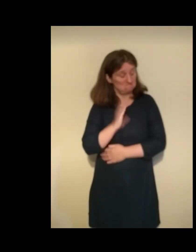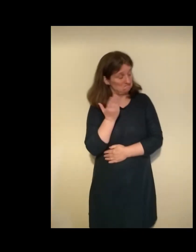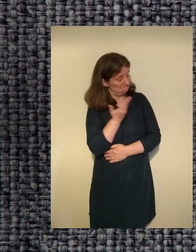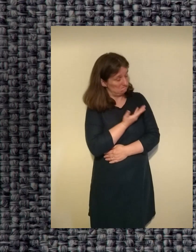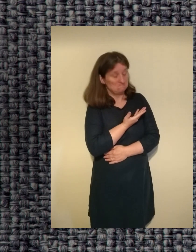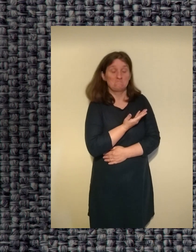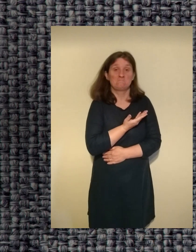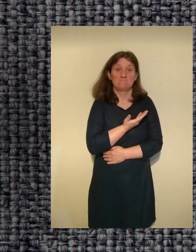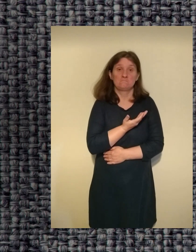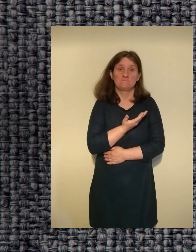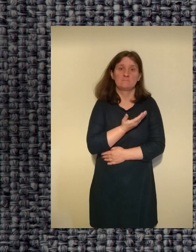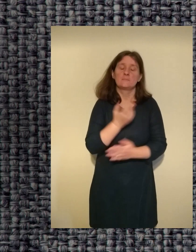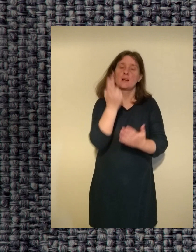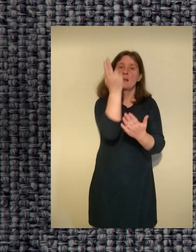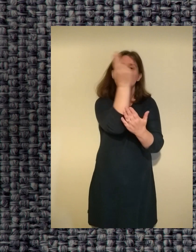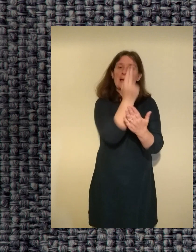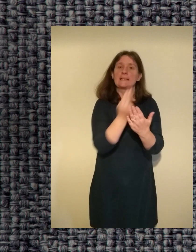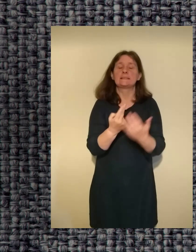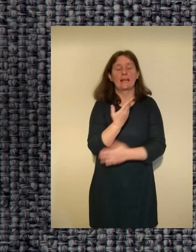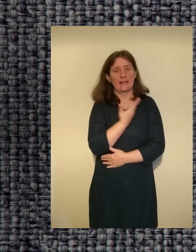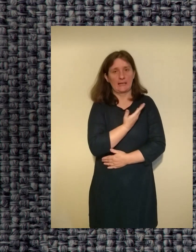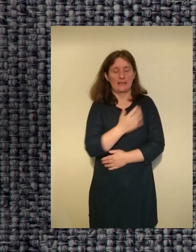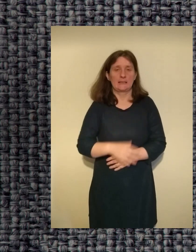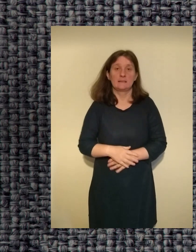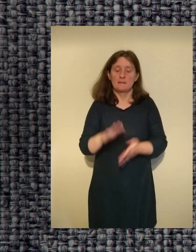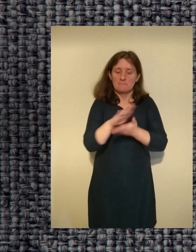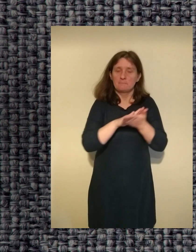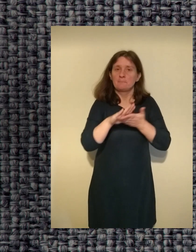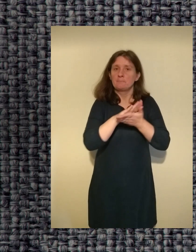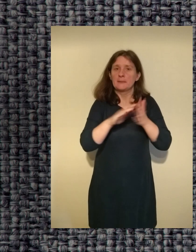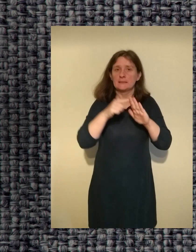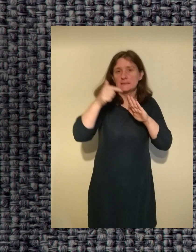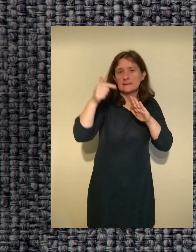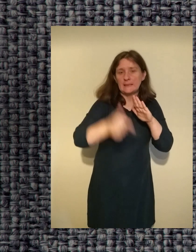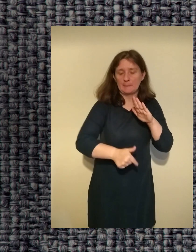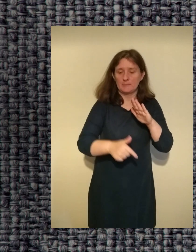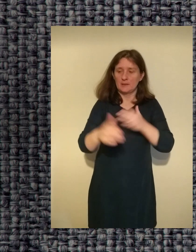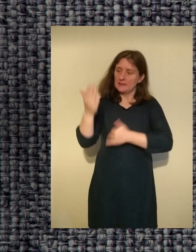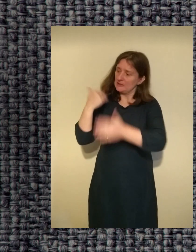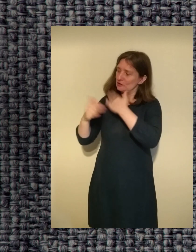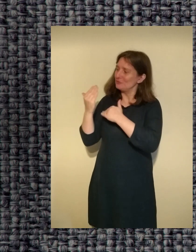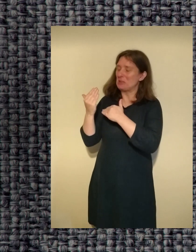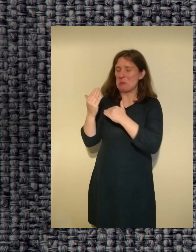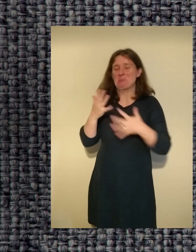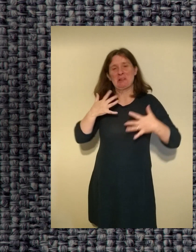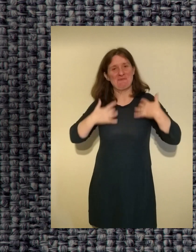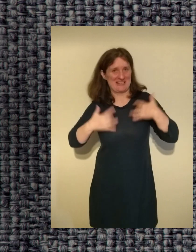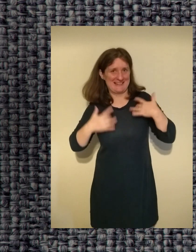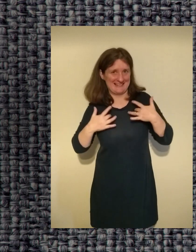Now I want to introduce you to an amazing painting filled with depth of meaning and